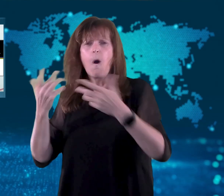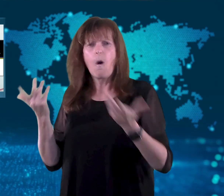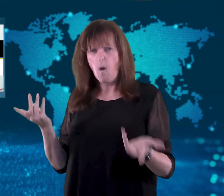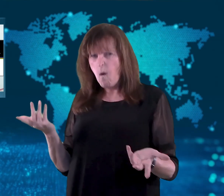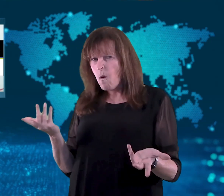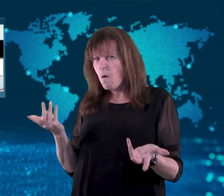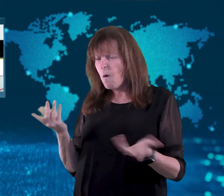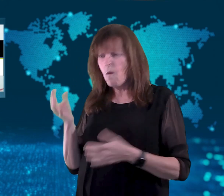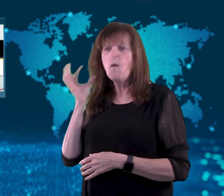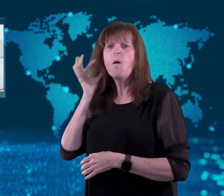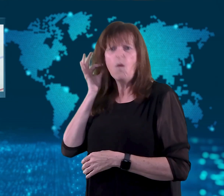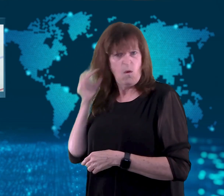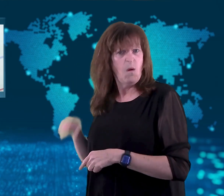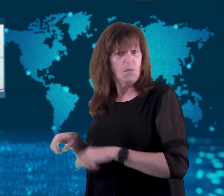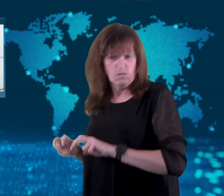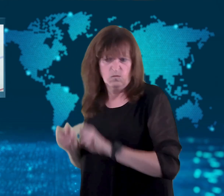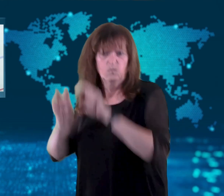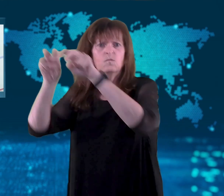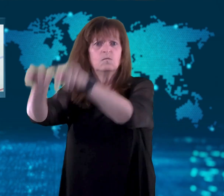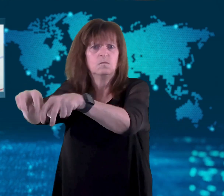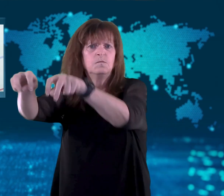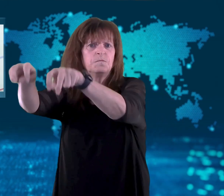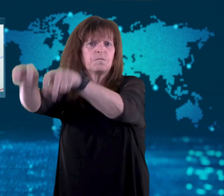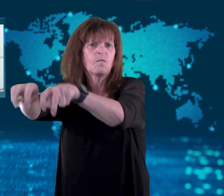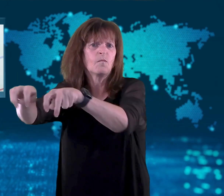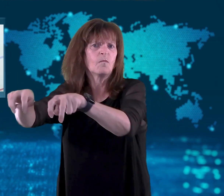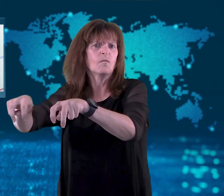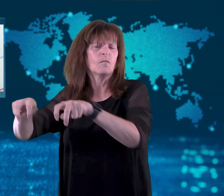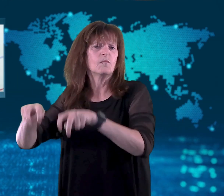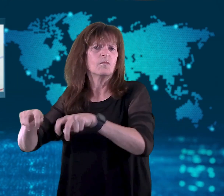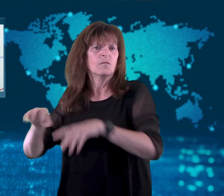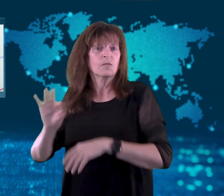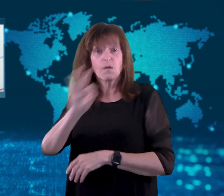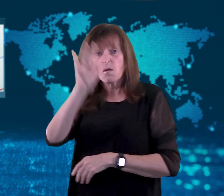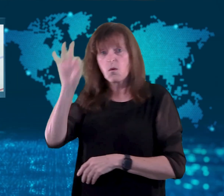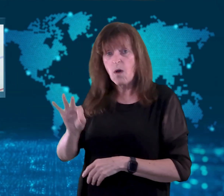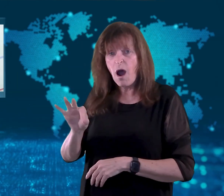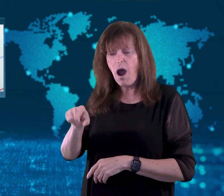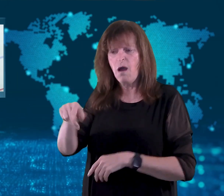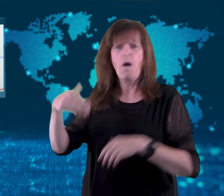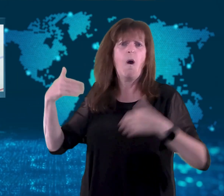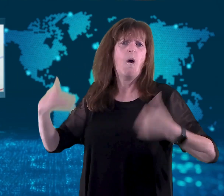women would have been seated in business